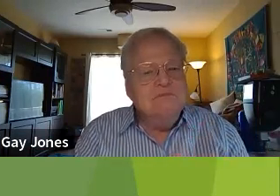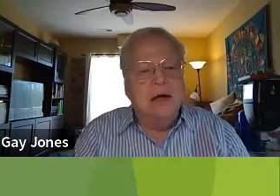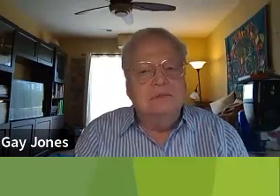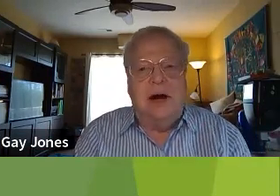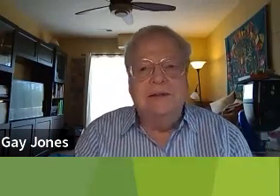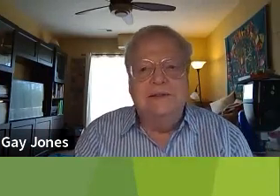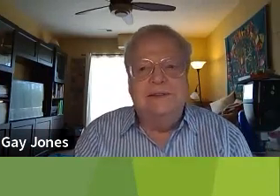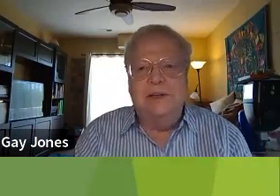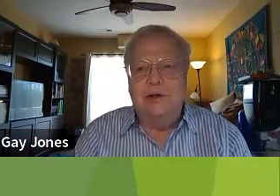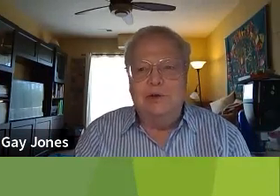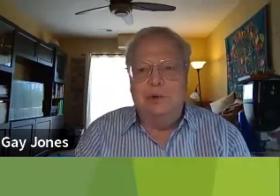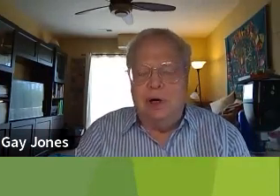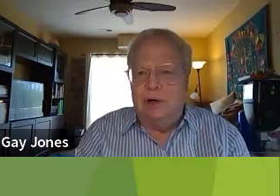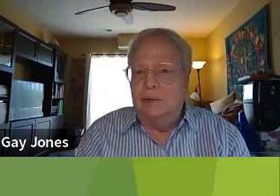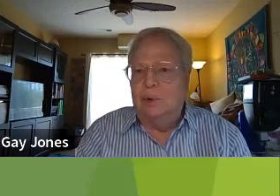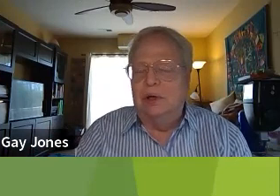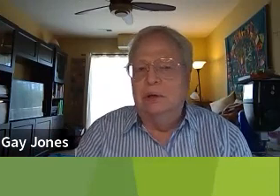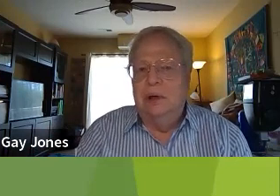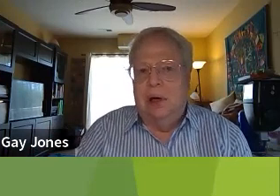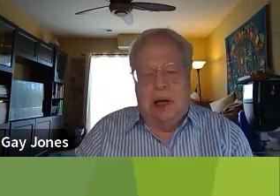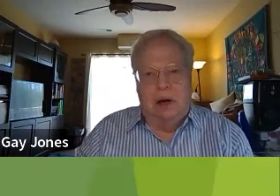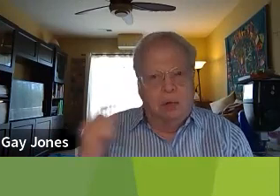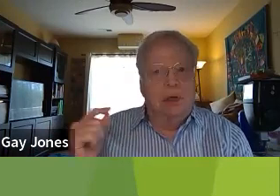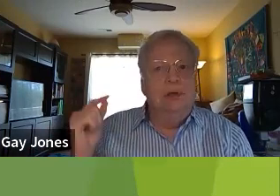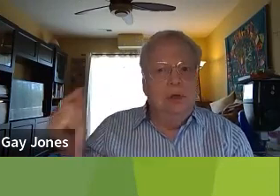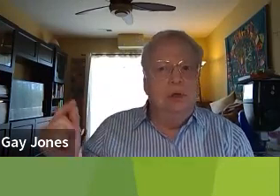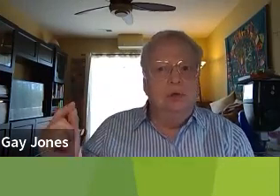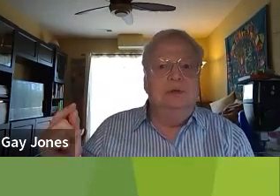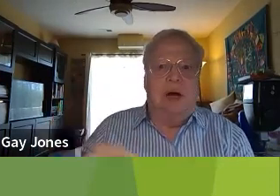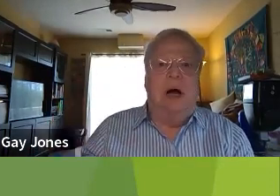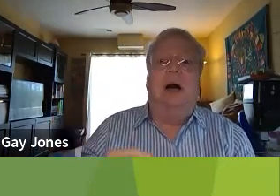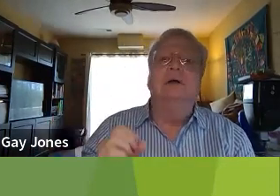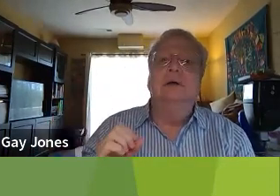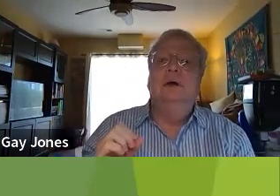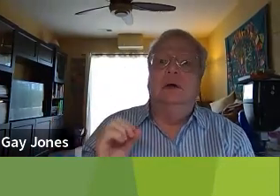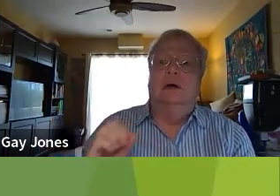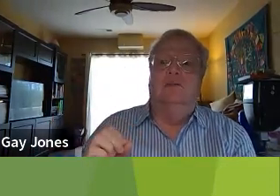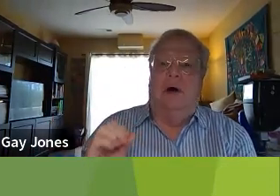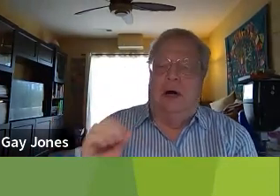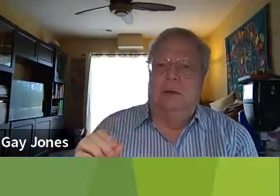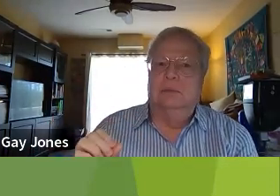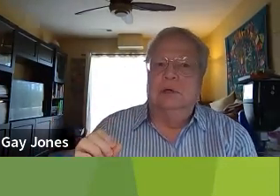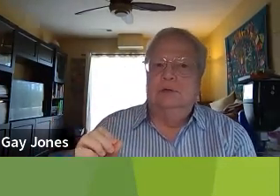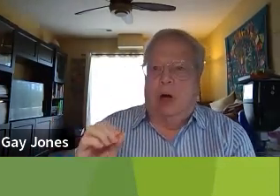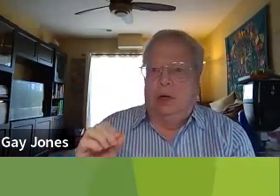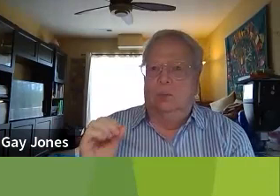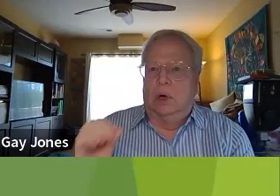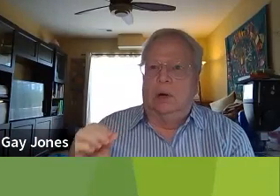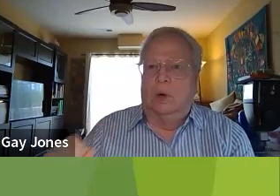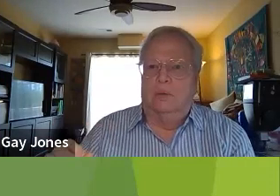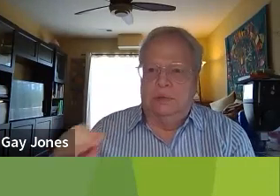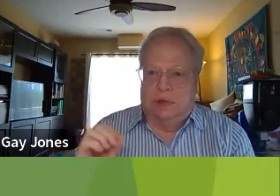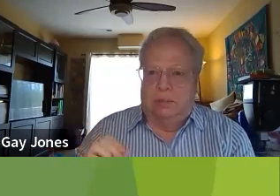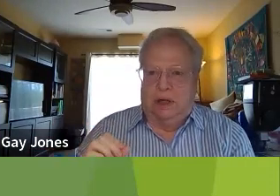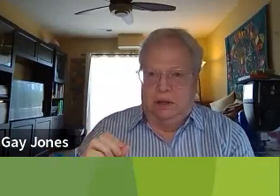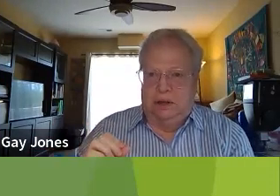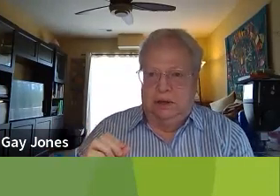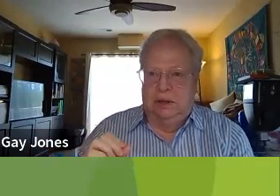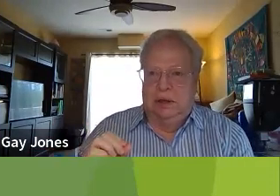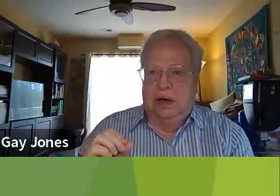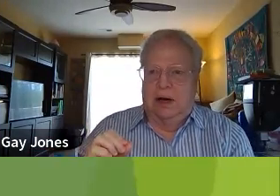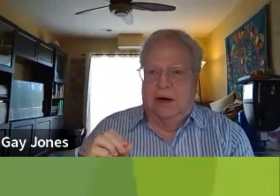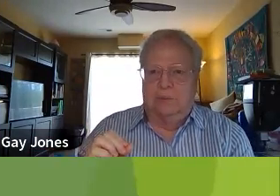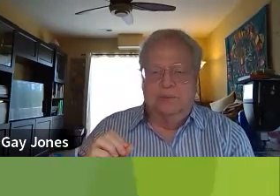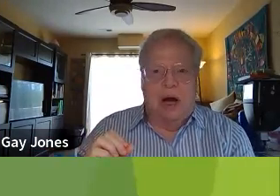I still struggle with and I only use that if I'm talking one on one with somebody.